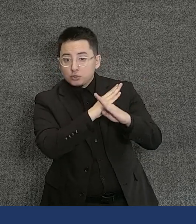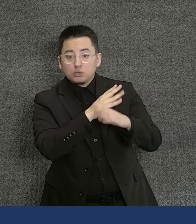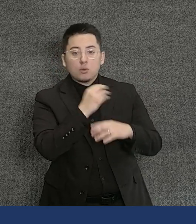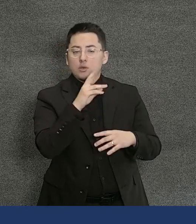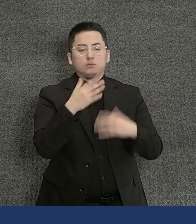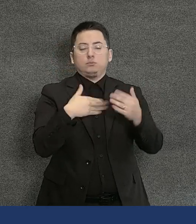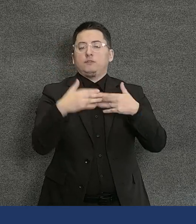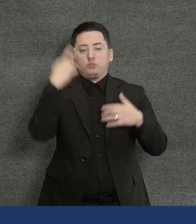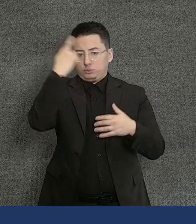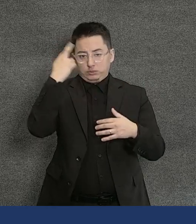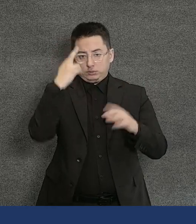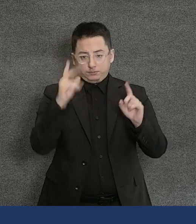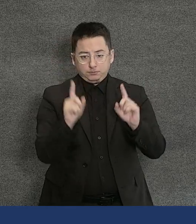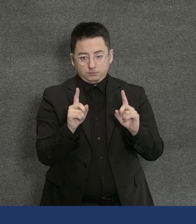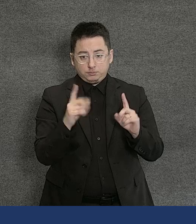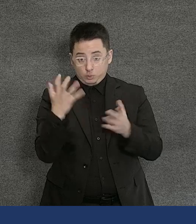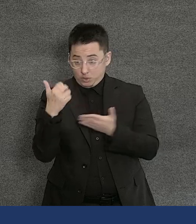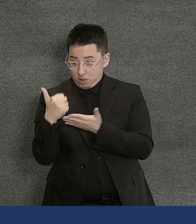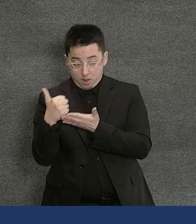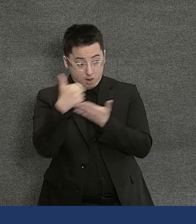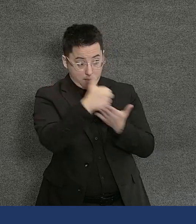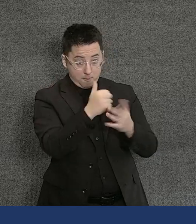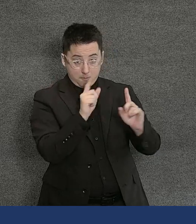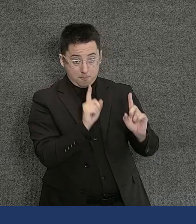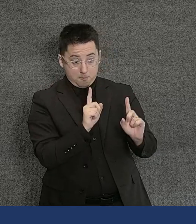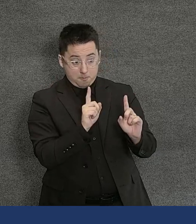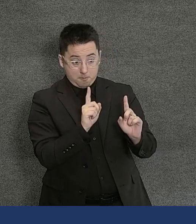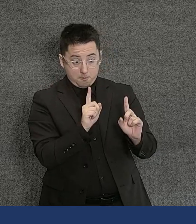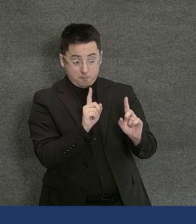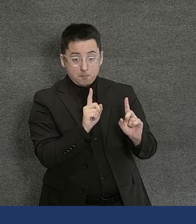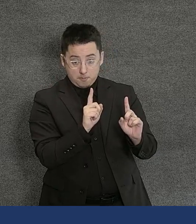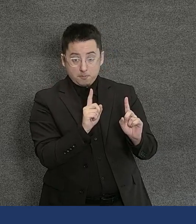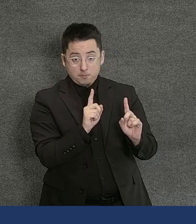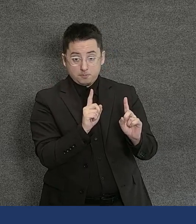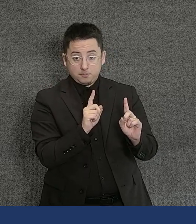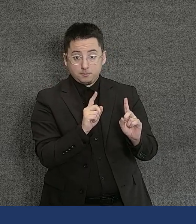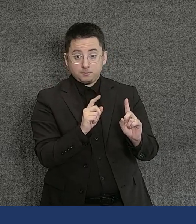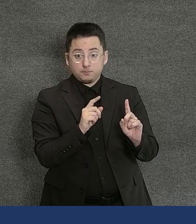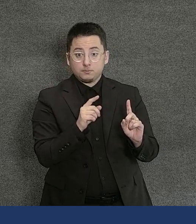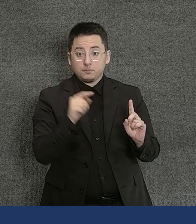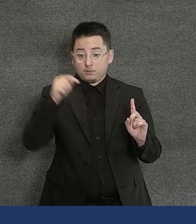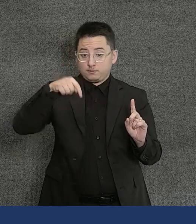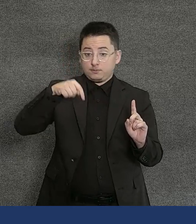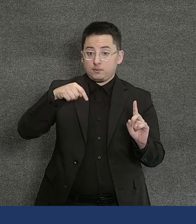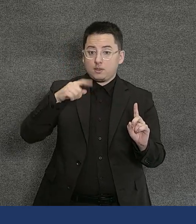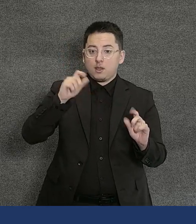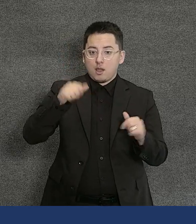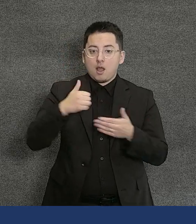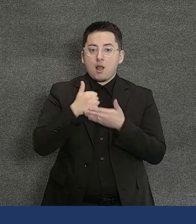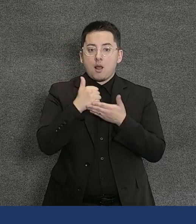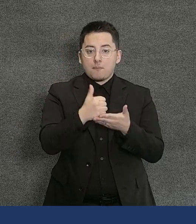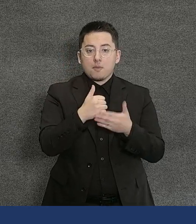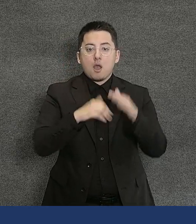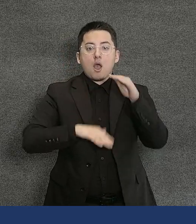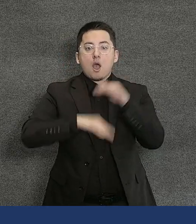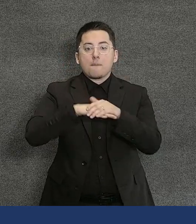to assist someone else in the polling place, you were limited to assisting three people. A fourth would be illegal.